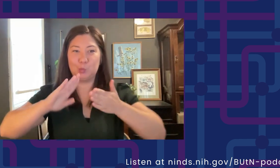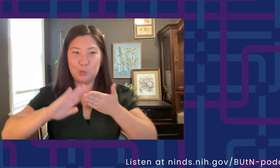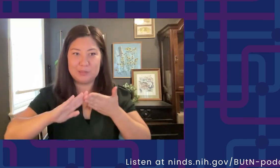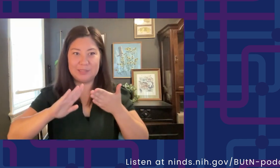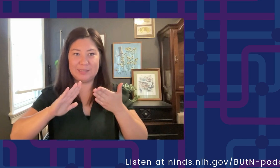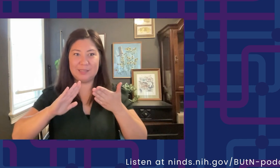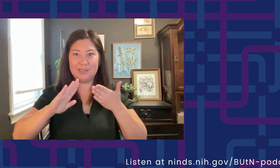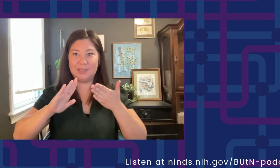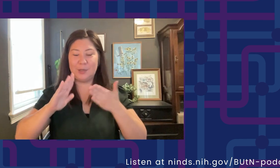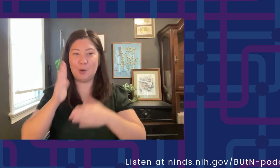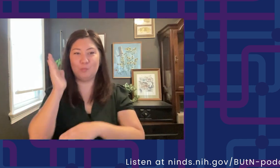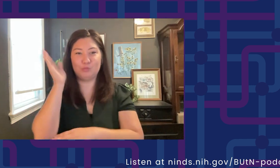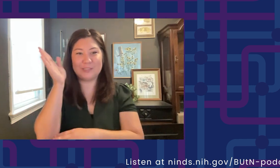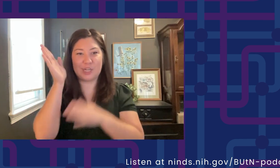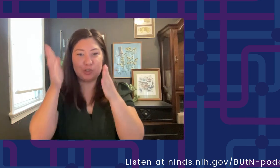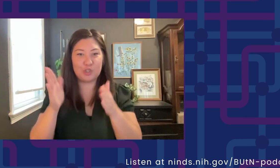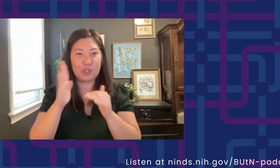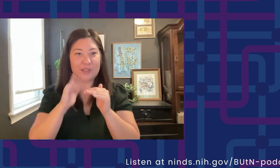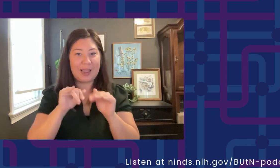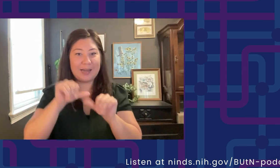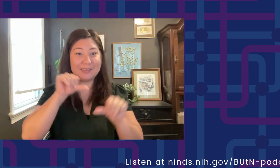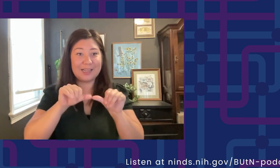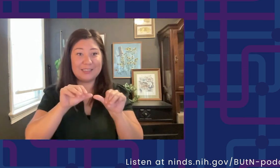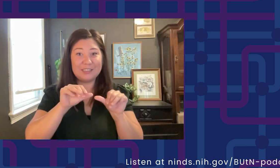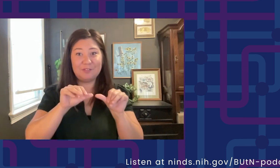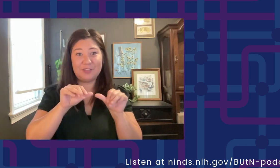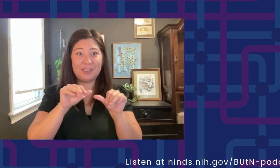And again, I'm more of a community-based presenter as